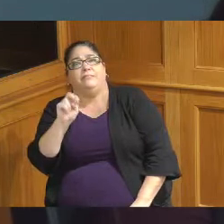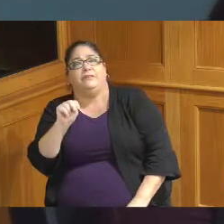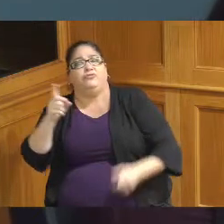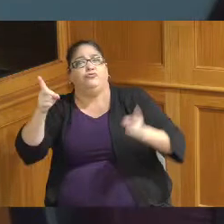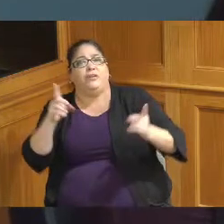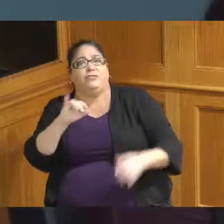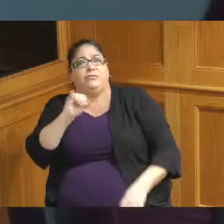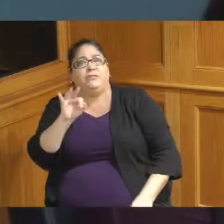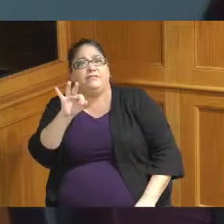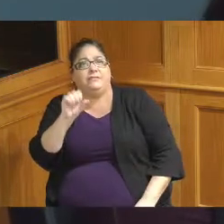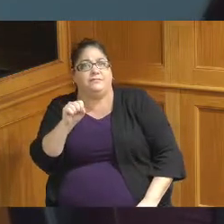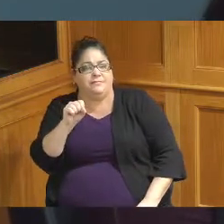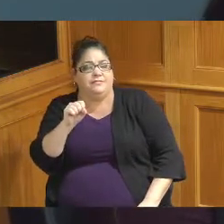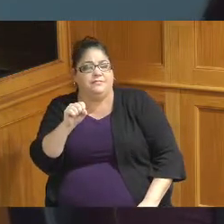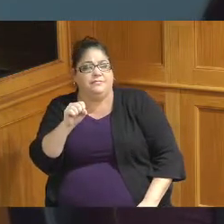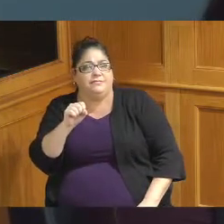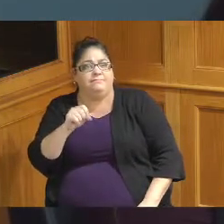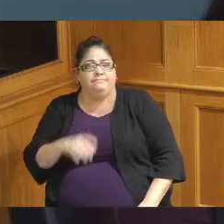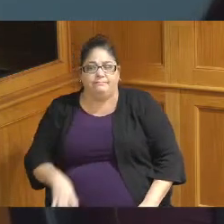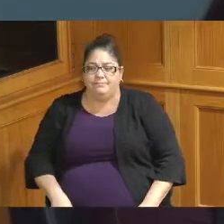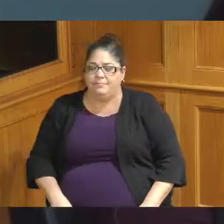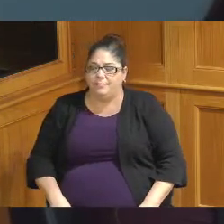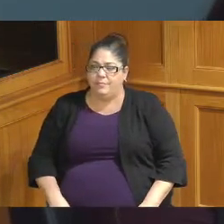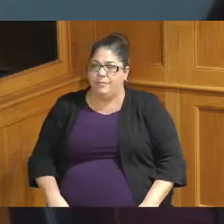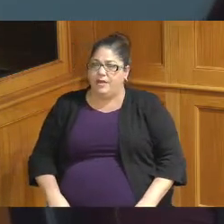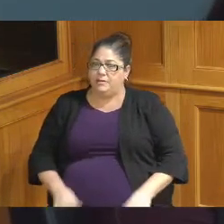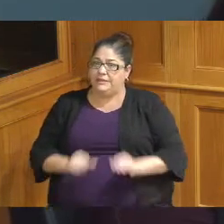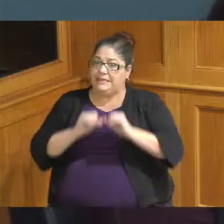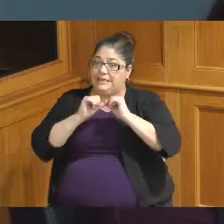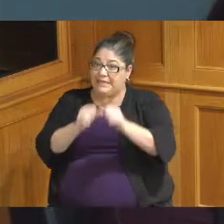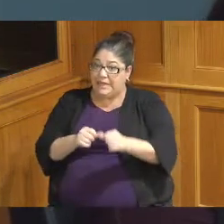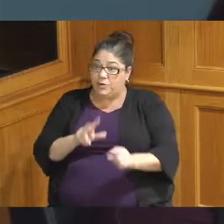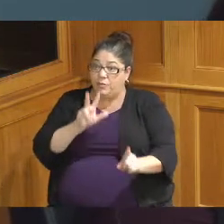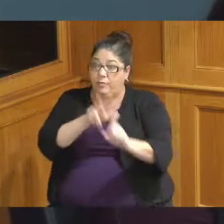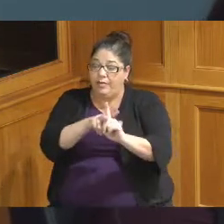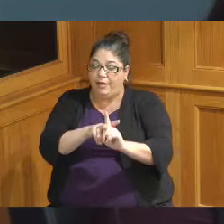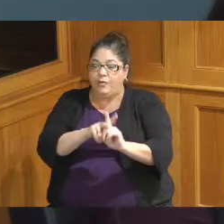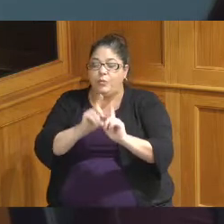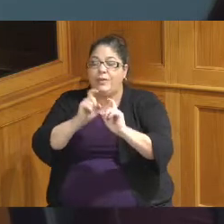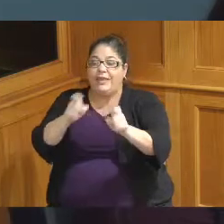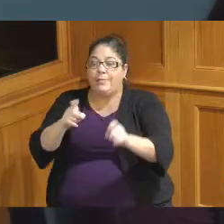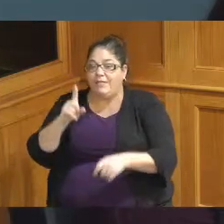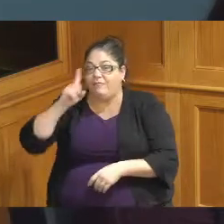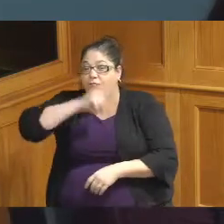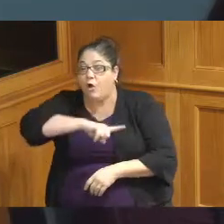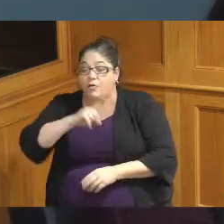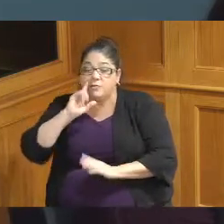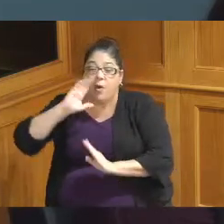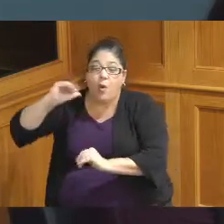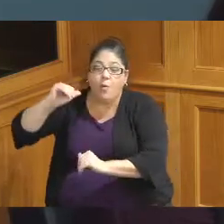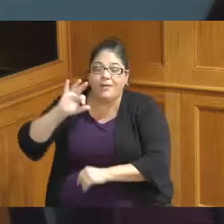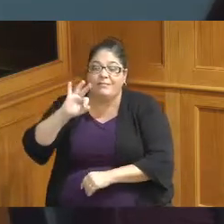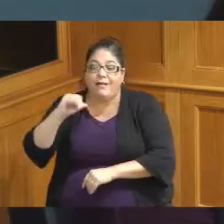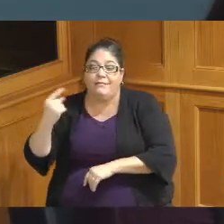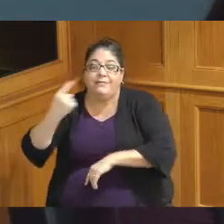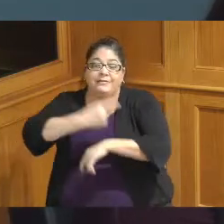continue taking applications and giving false hope and it'll be 90 days out at some point we need to